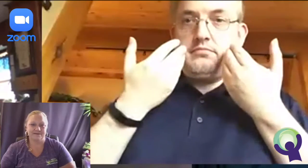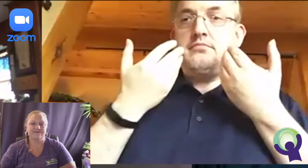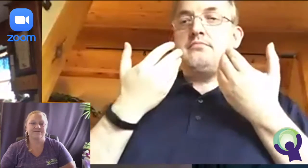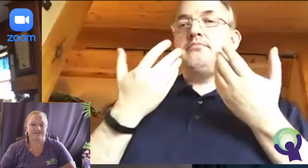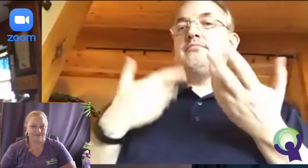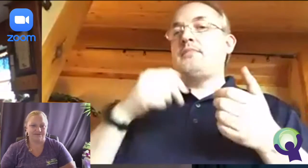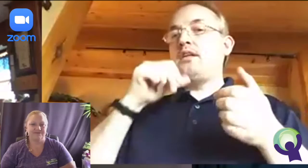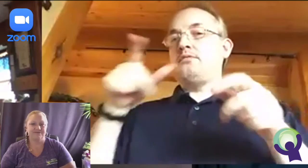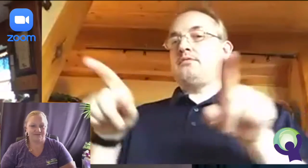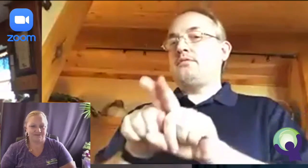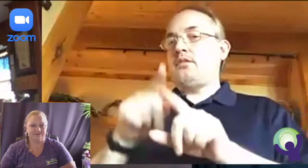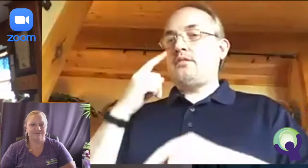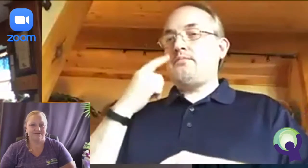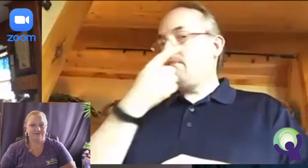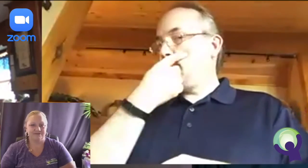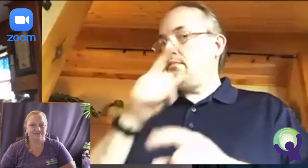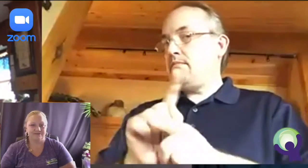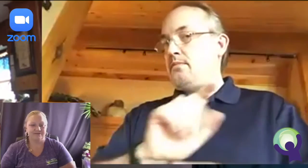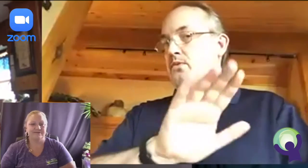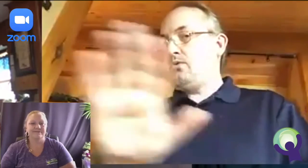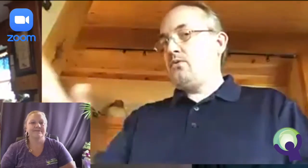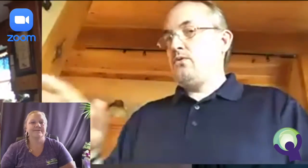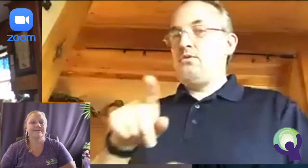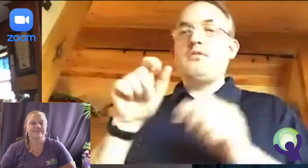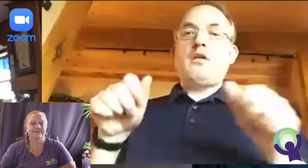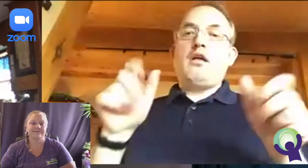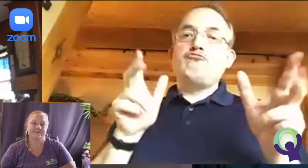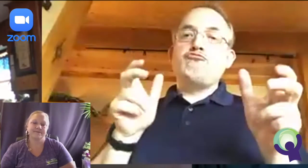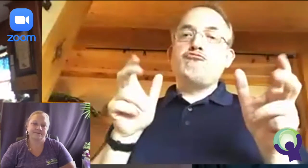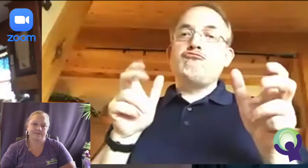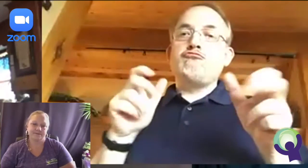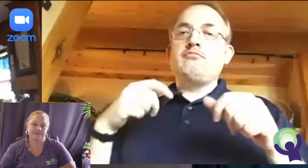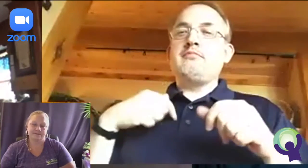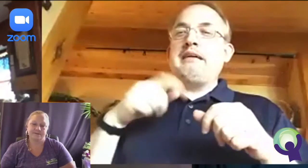my eyes have just gotten my eyes get so tired by the end of the day. I'm sure